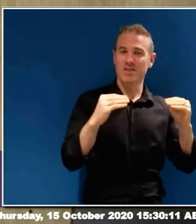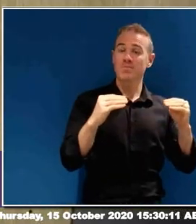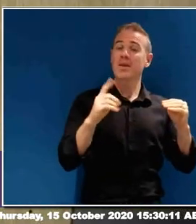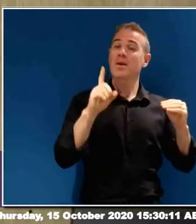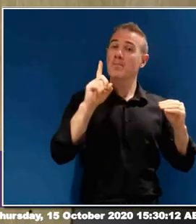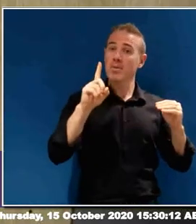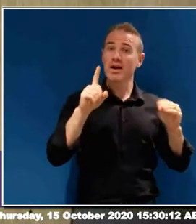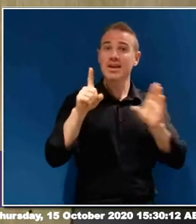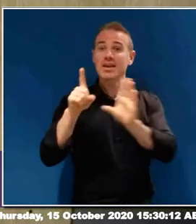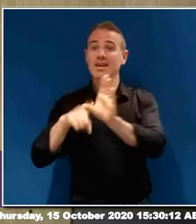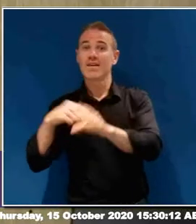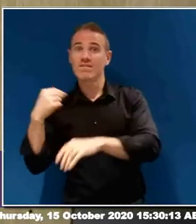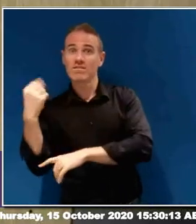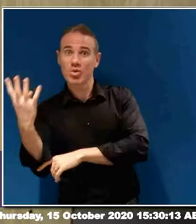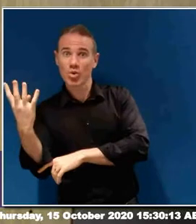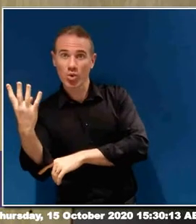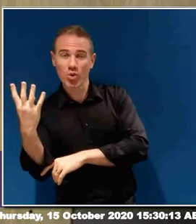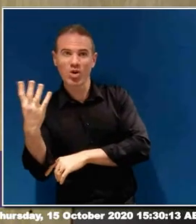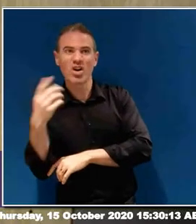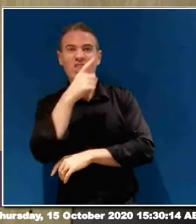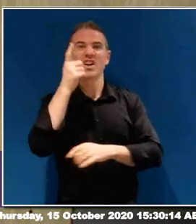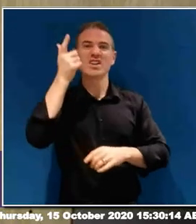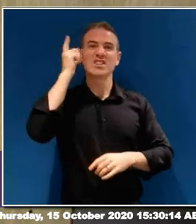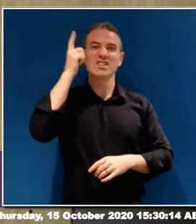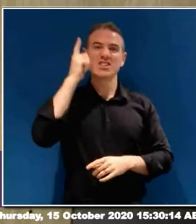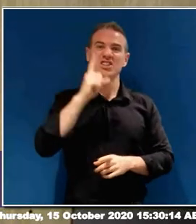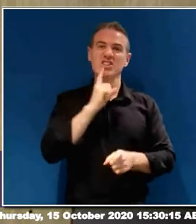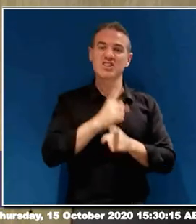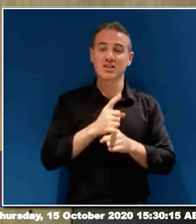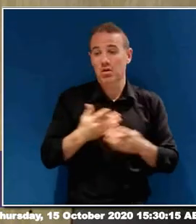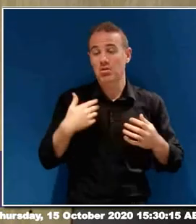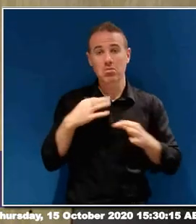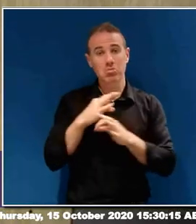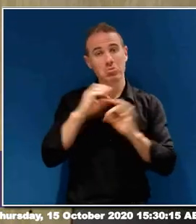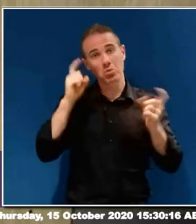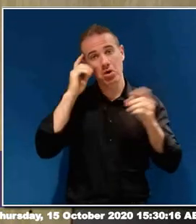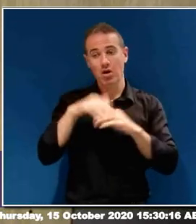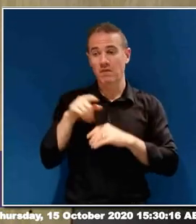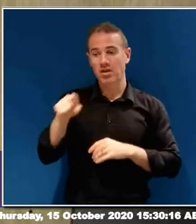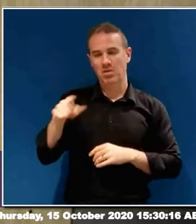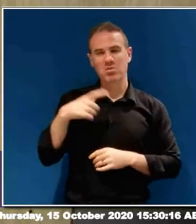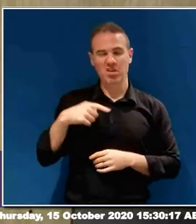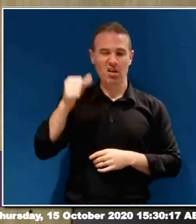of anyone else in his class, and "So no, we're alright with that."